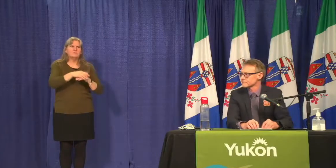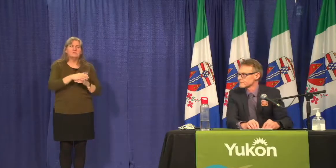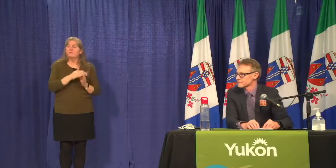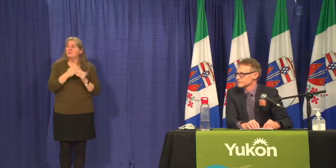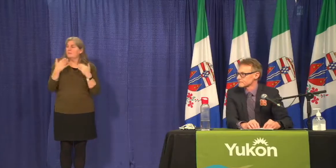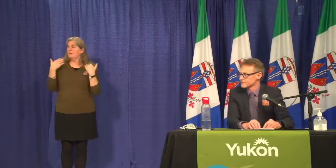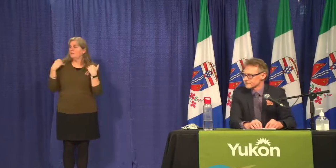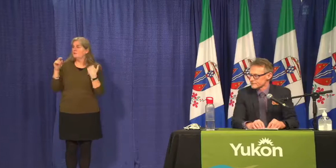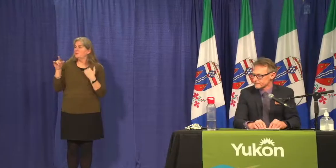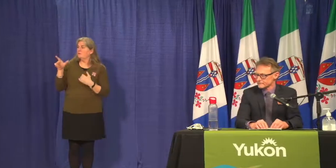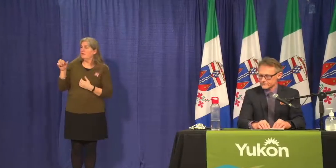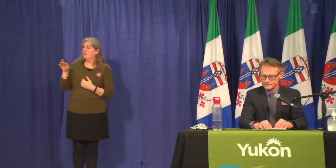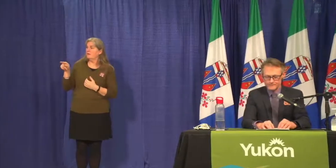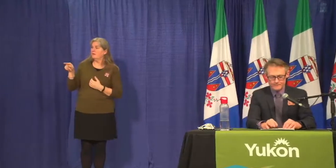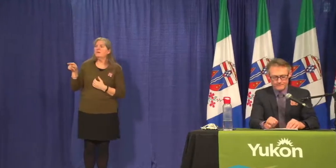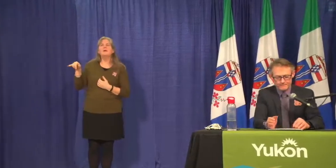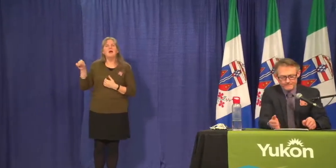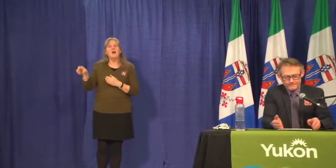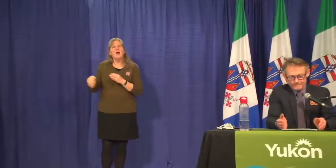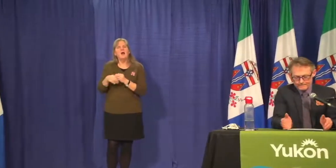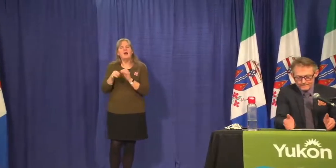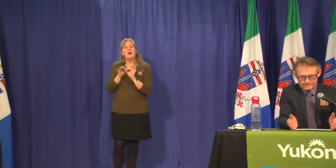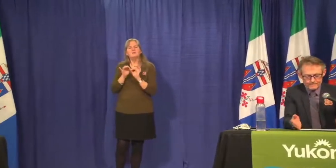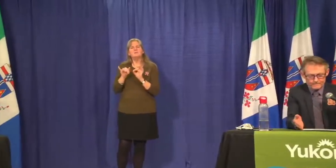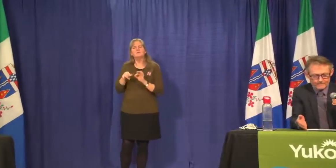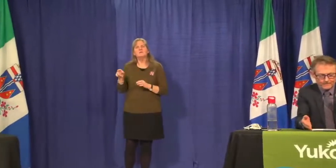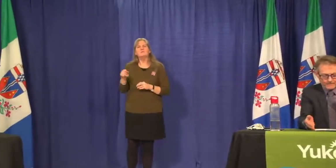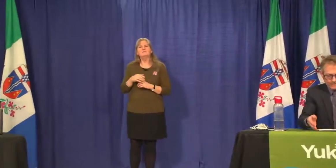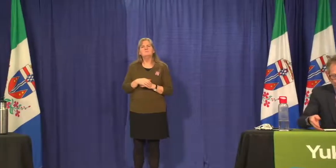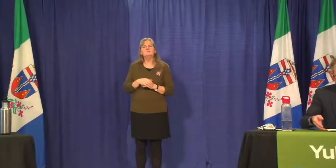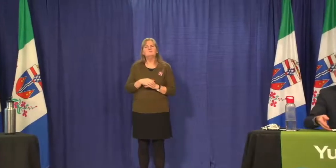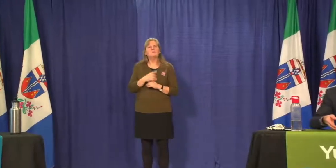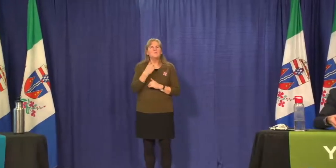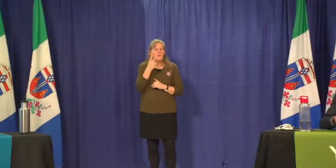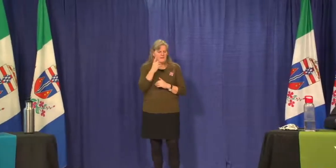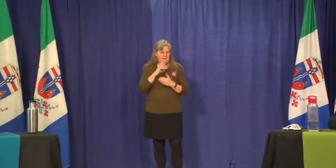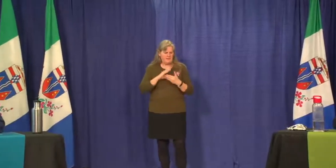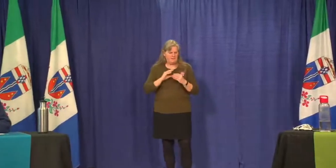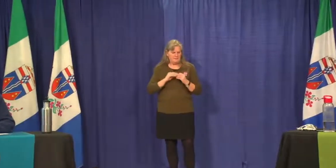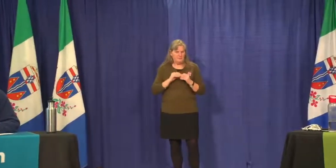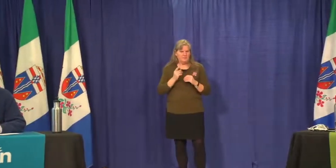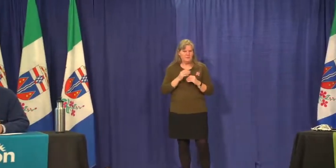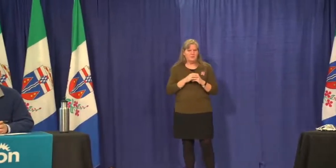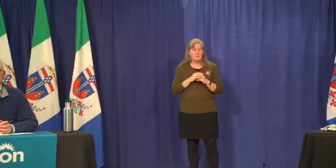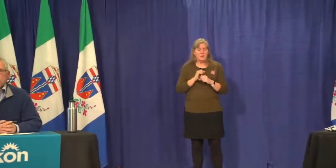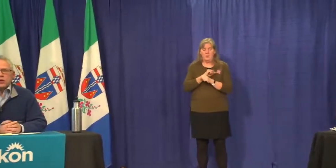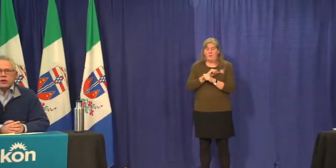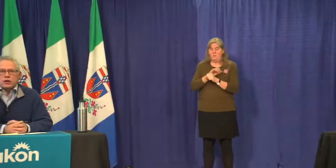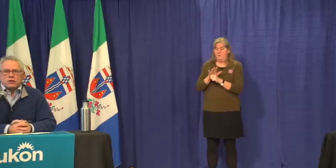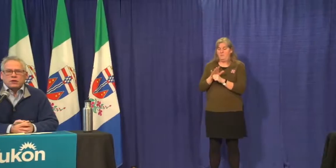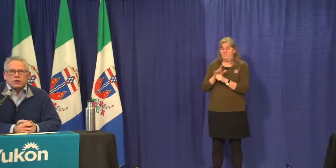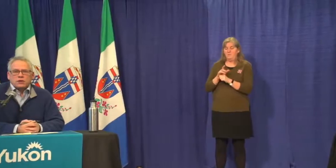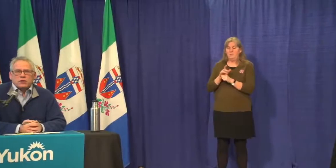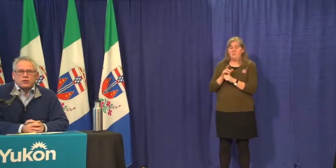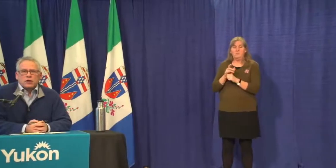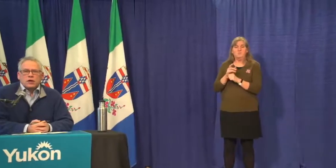Pat: Minister Streicker? I will add a little bit of a story. When the pandemic first started